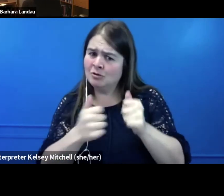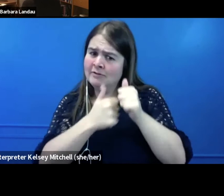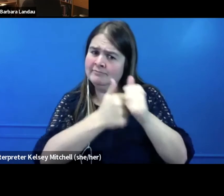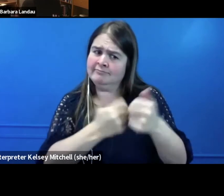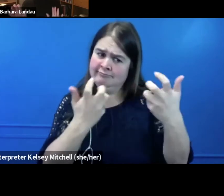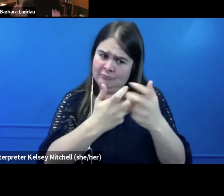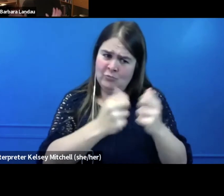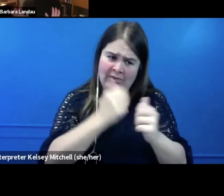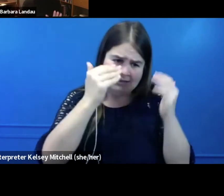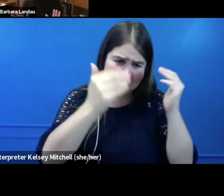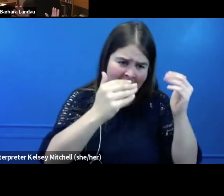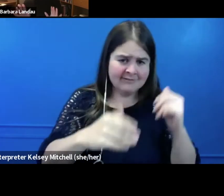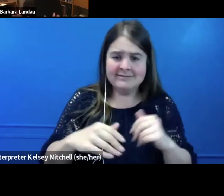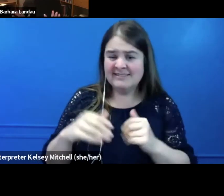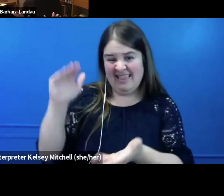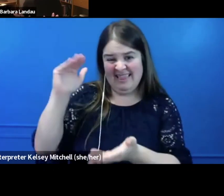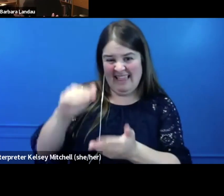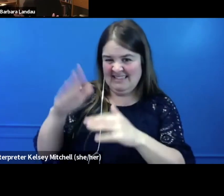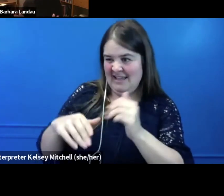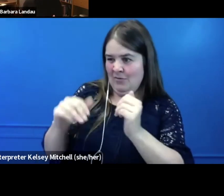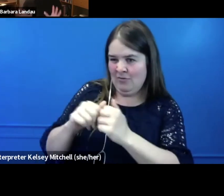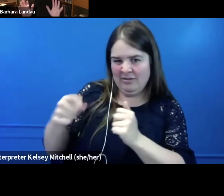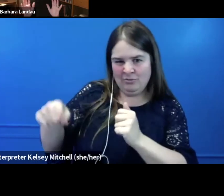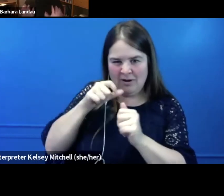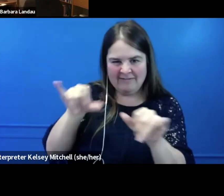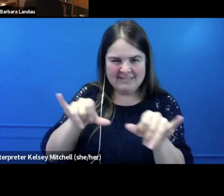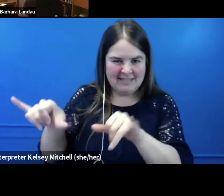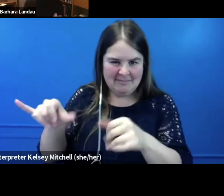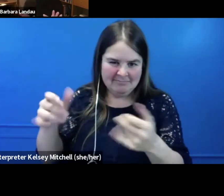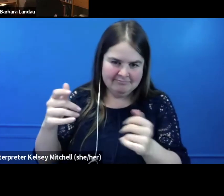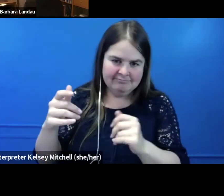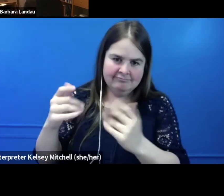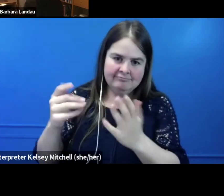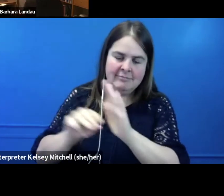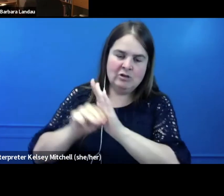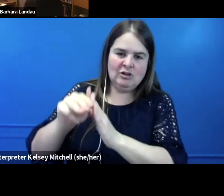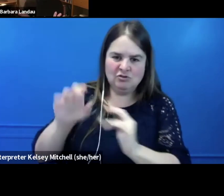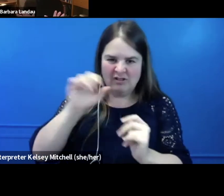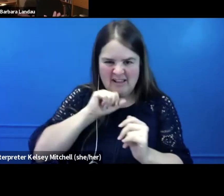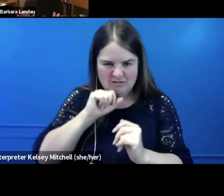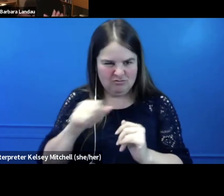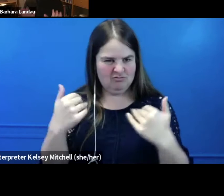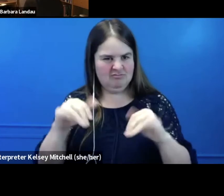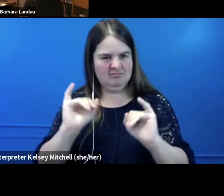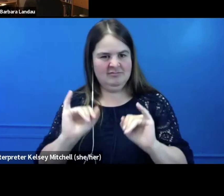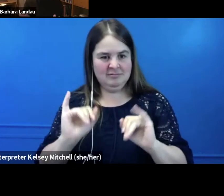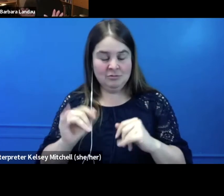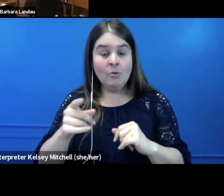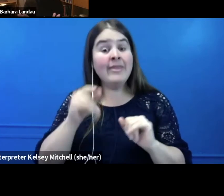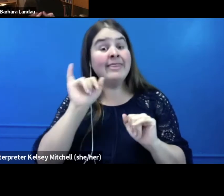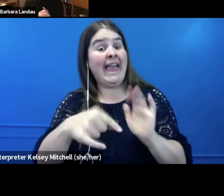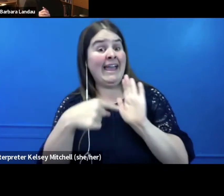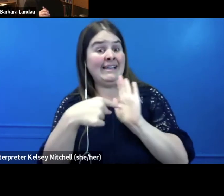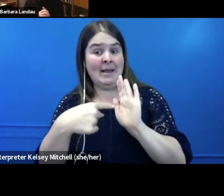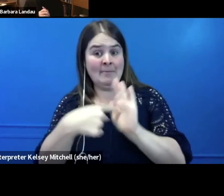where individuals with william syndrome who have a severe spatial deficit turn